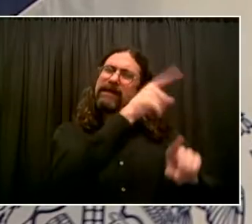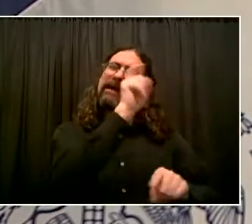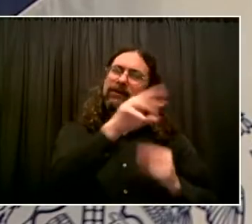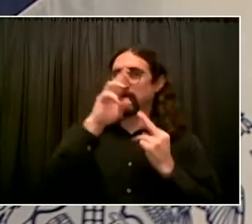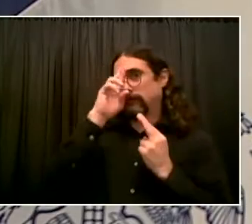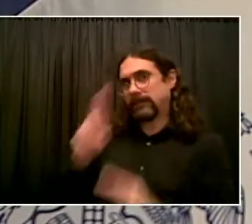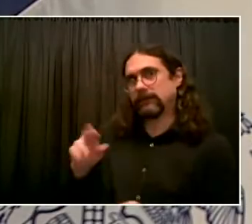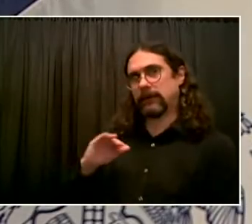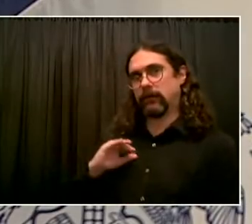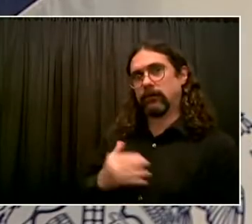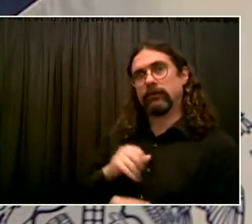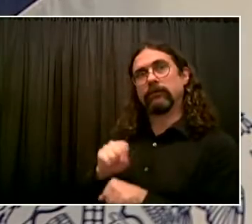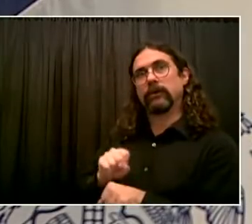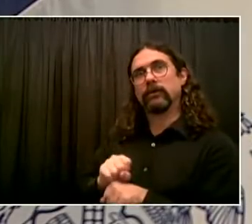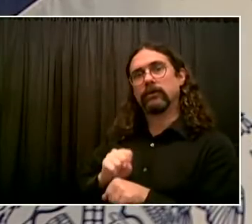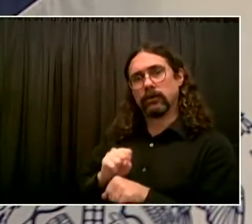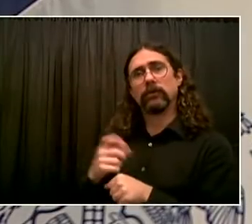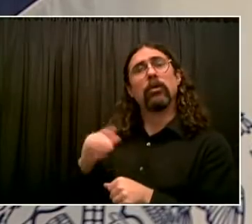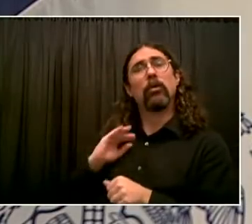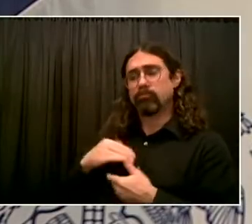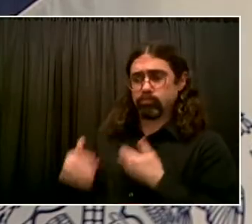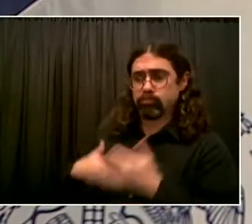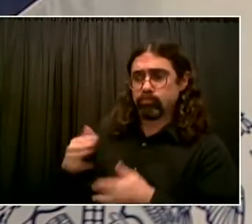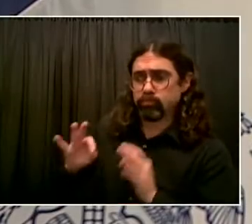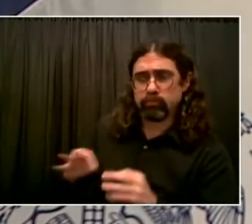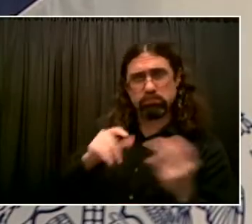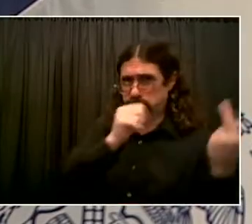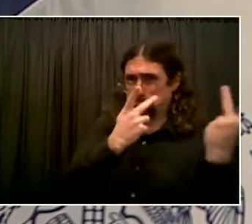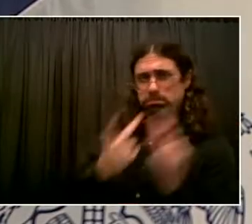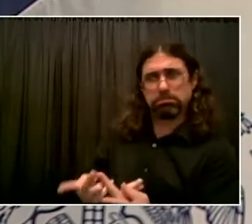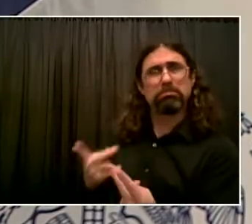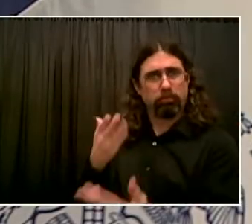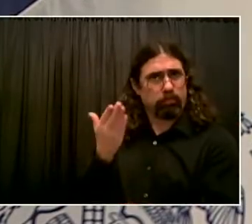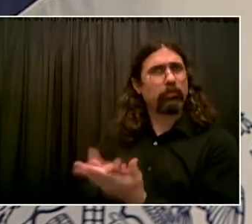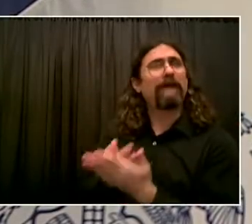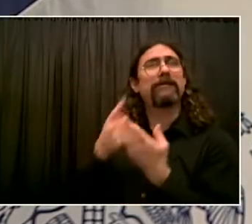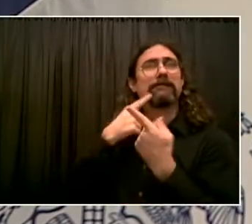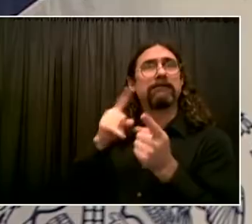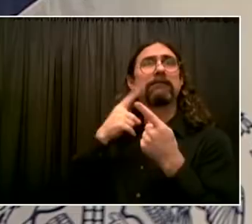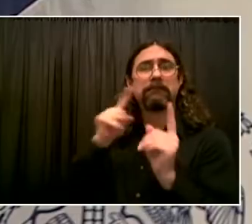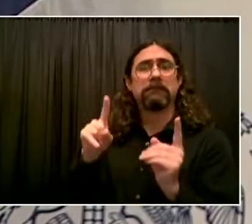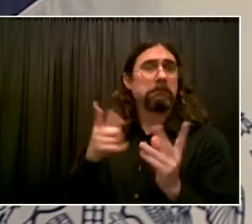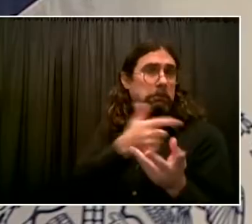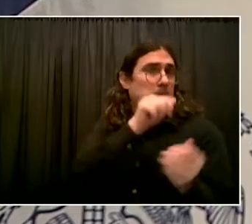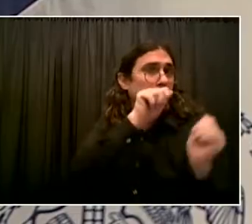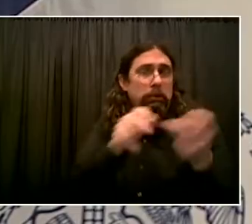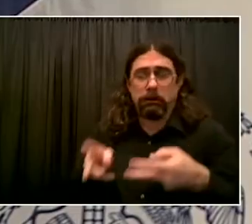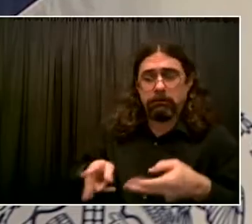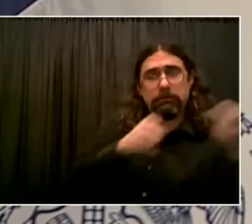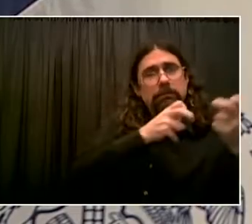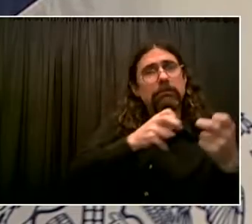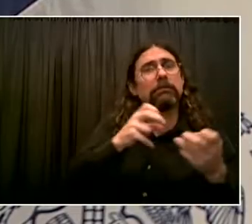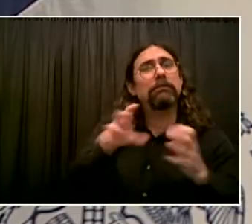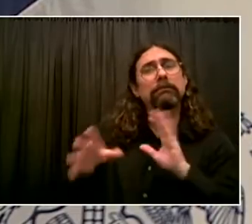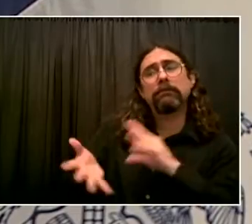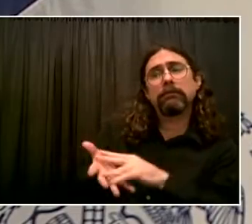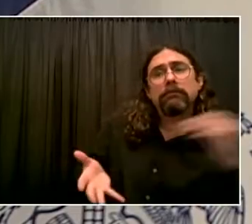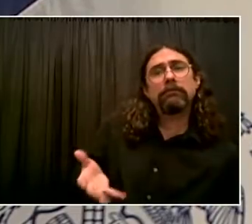ABUOT S UGETITNG OUT OF THE COVID- 19 ERA. I AM SAYING, LOOK, HERE'S A WAY TO GET SOMETHING DONE THAT WILL REALLY HP ELTHE CITY